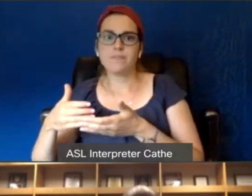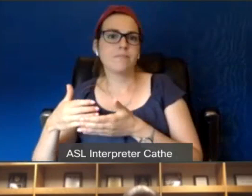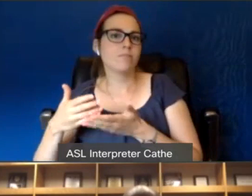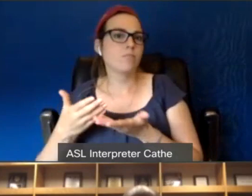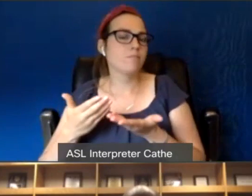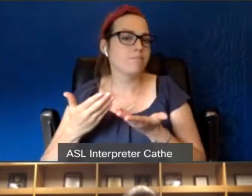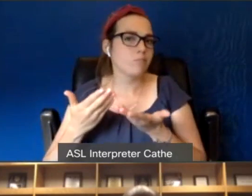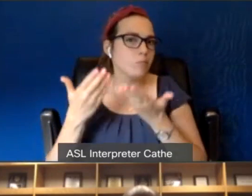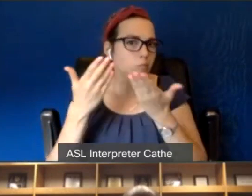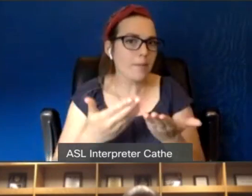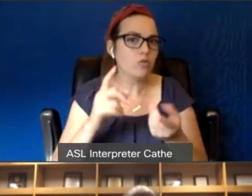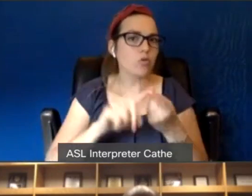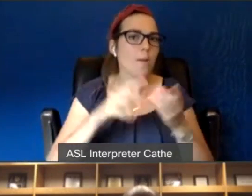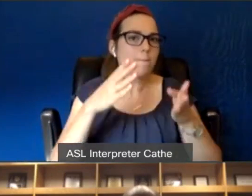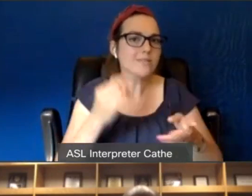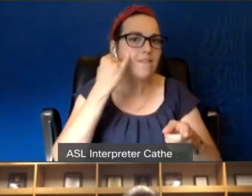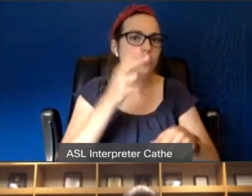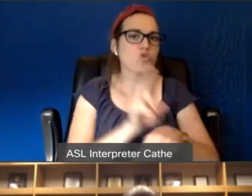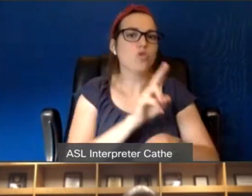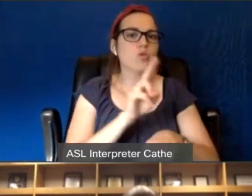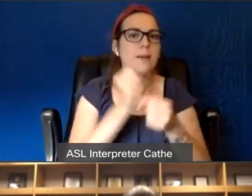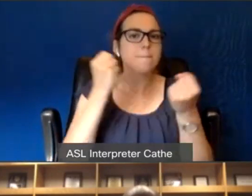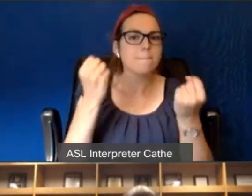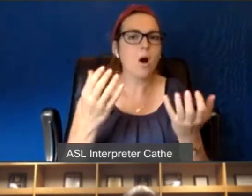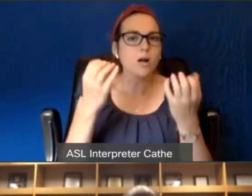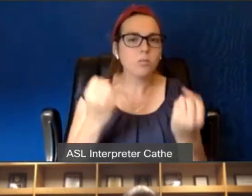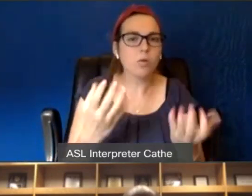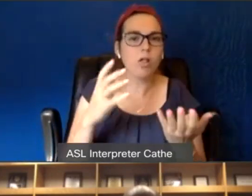for example, a client on injectable naltrexone who starts